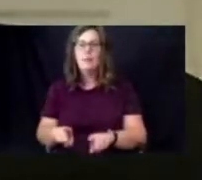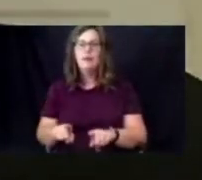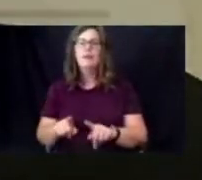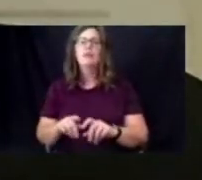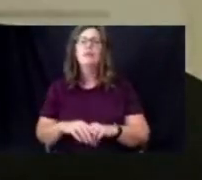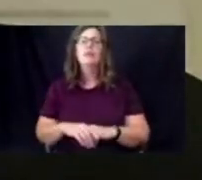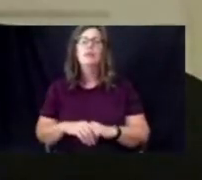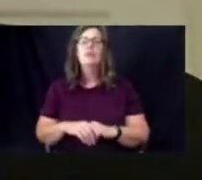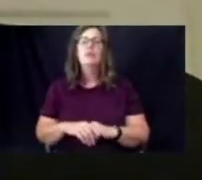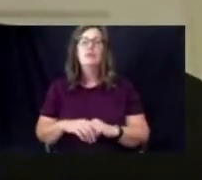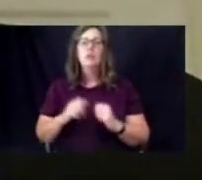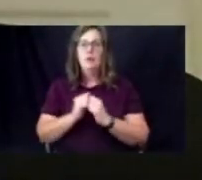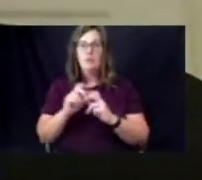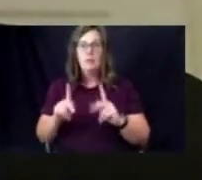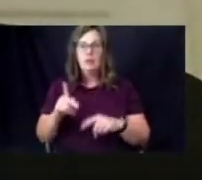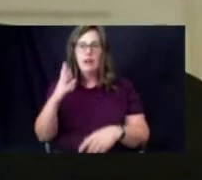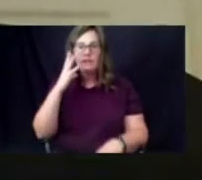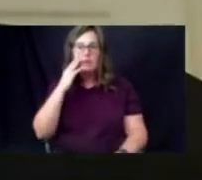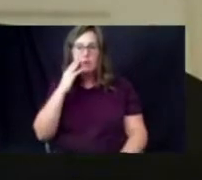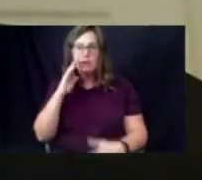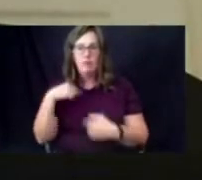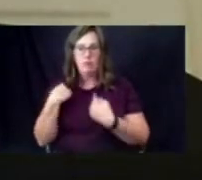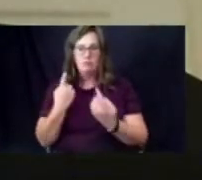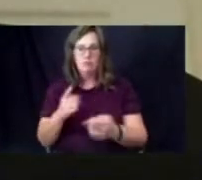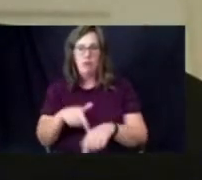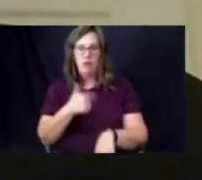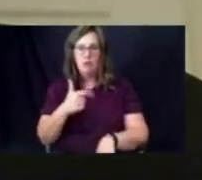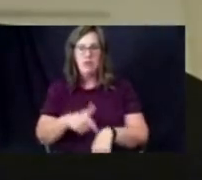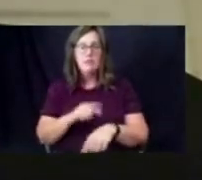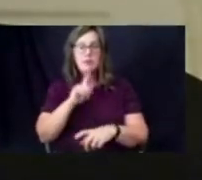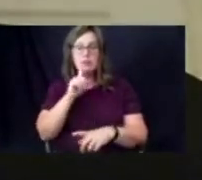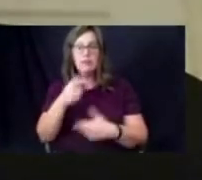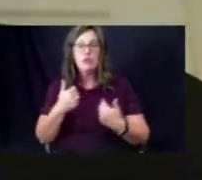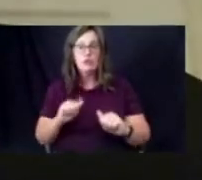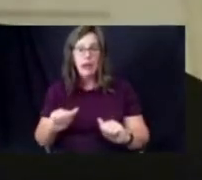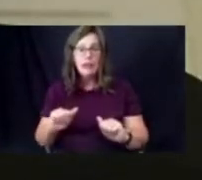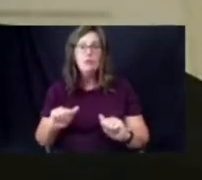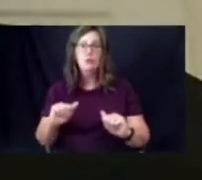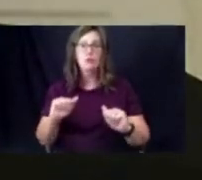us for a long time but really trying to make an effort and also not putting the burden of